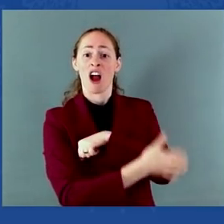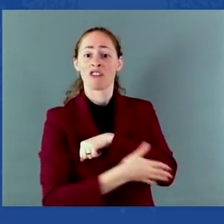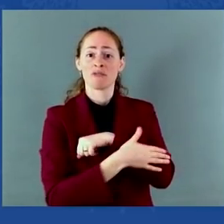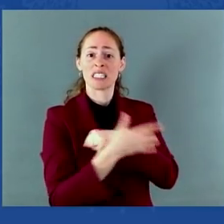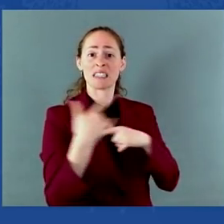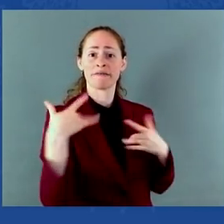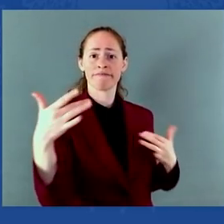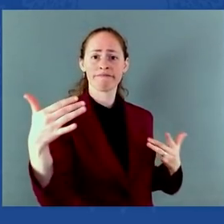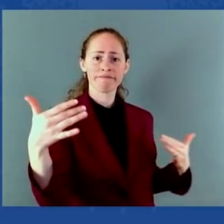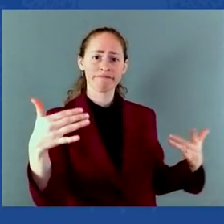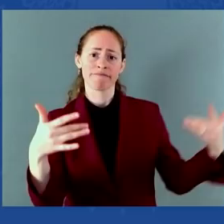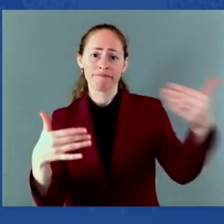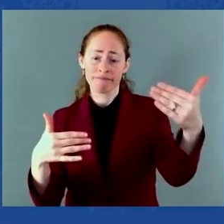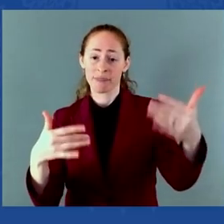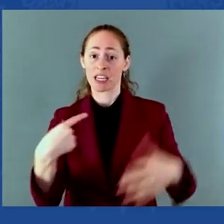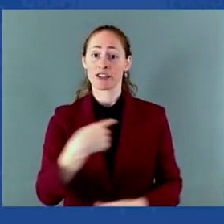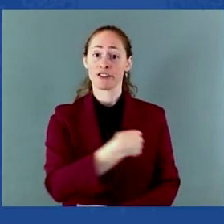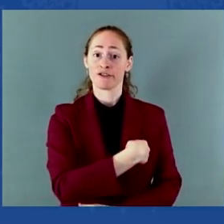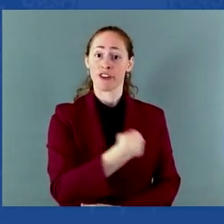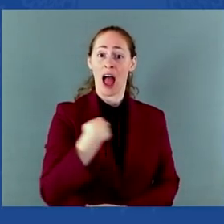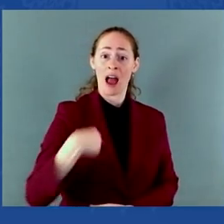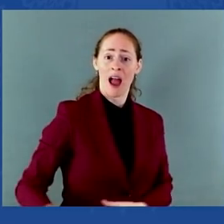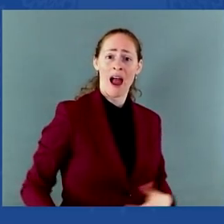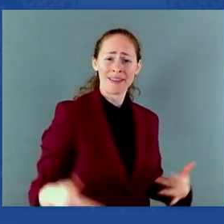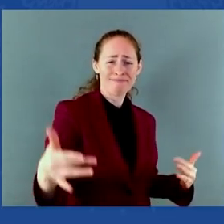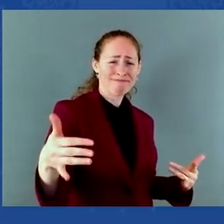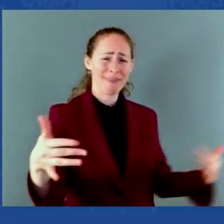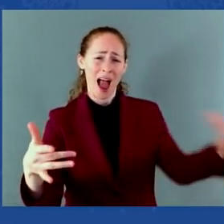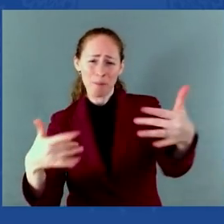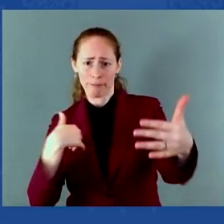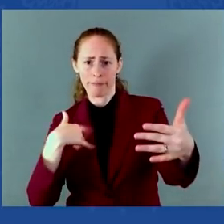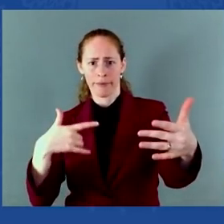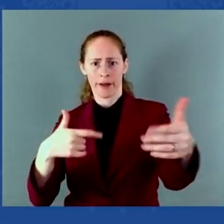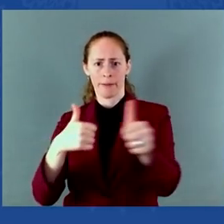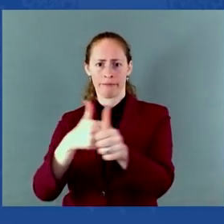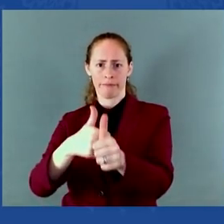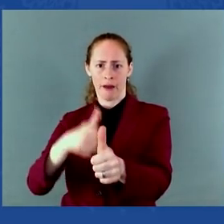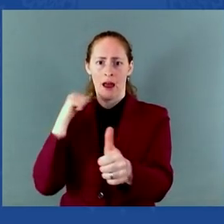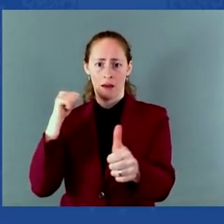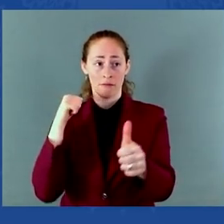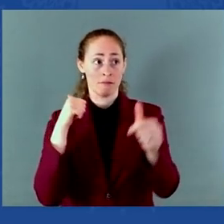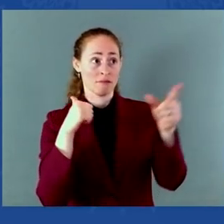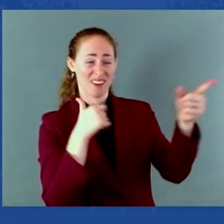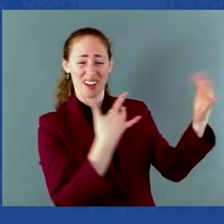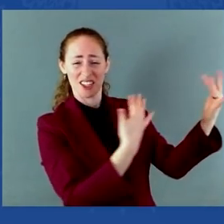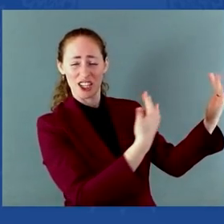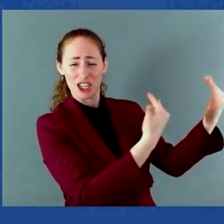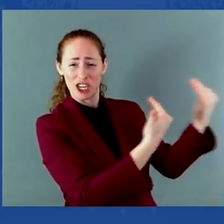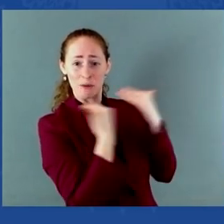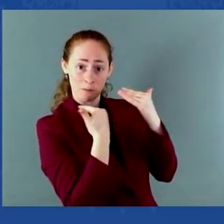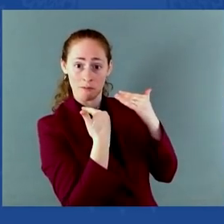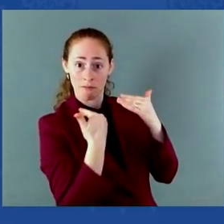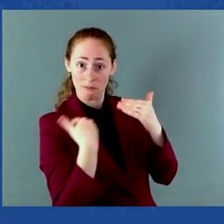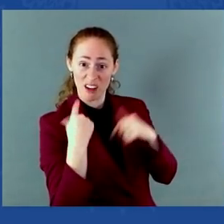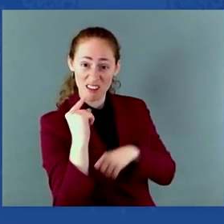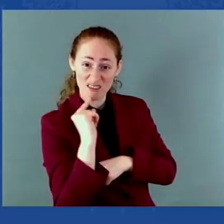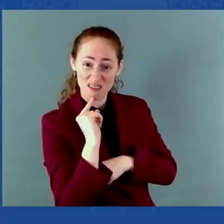Our infrastructure used to be rated the best in the world. Now, this is not a joke: the best in the world. According to the World Economic Forum,